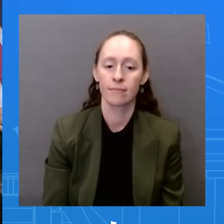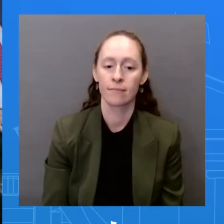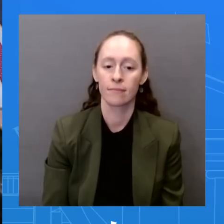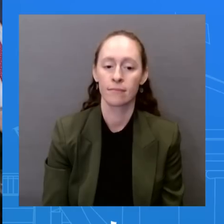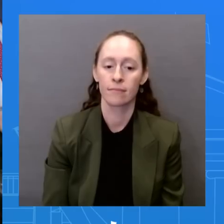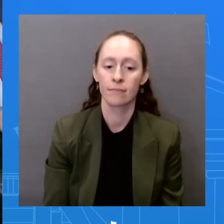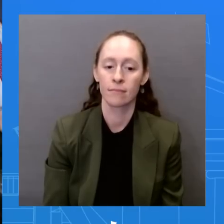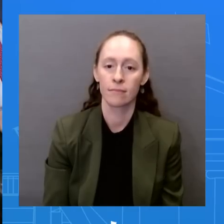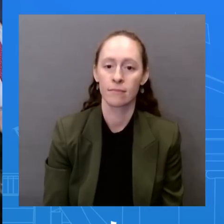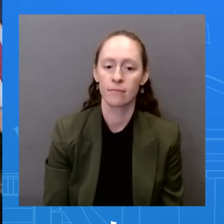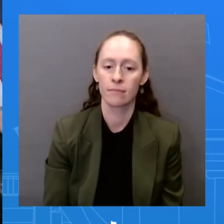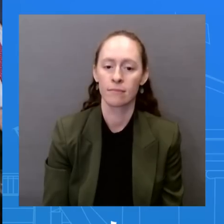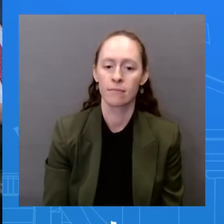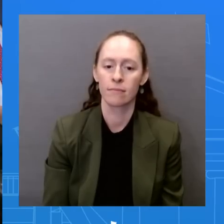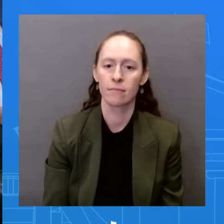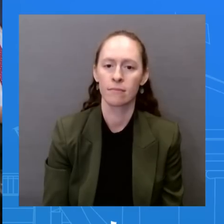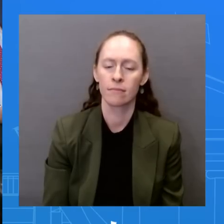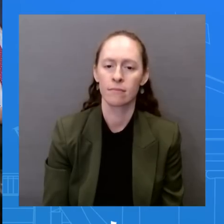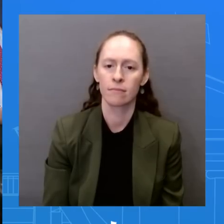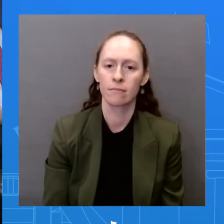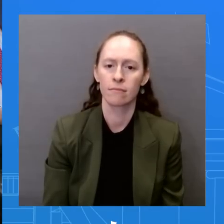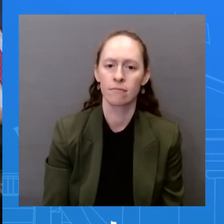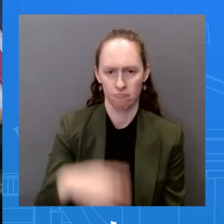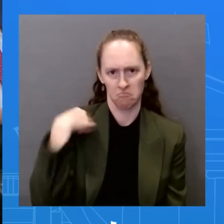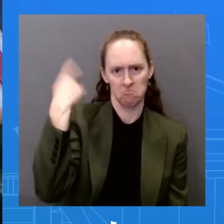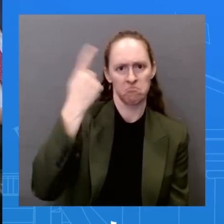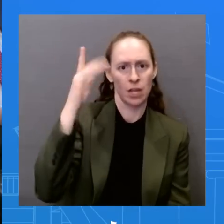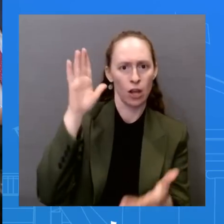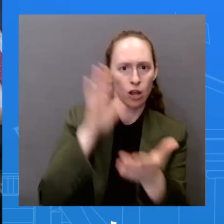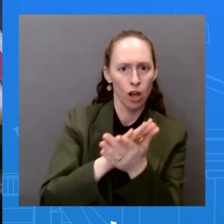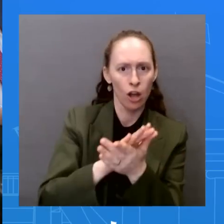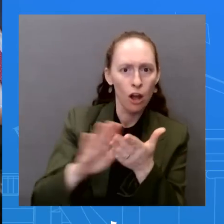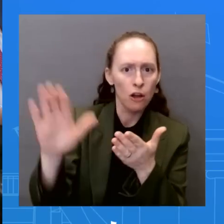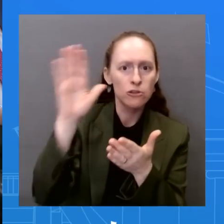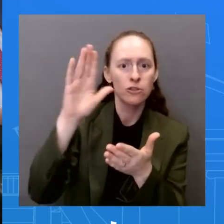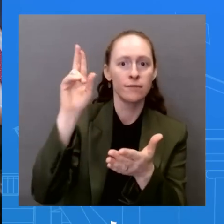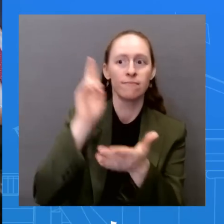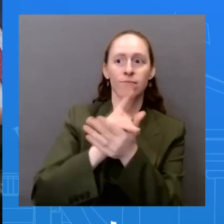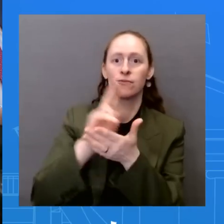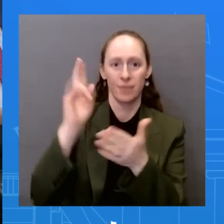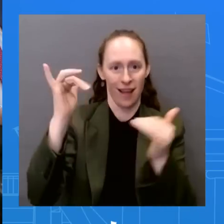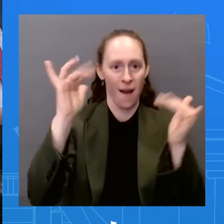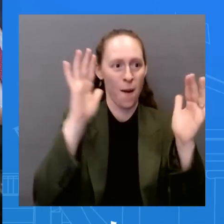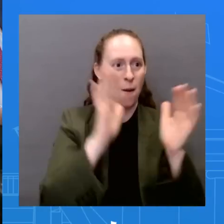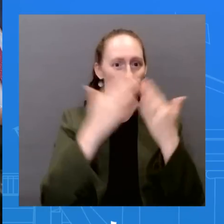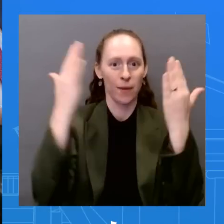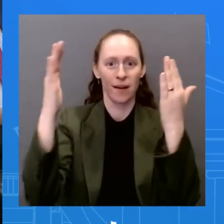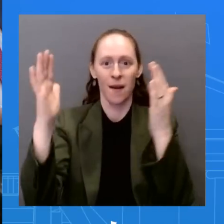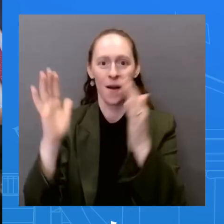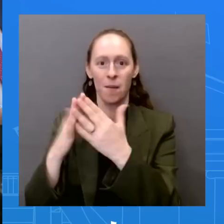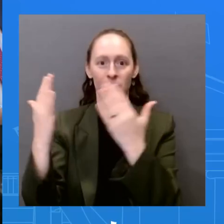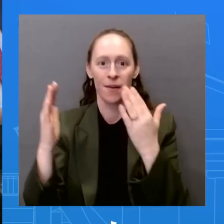HHS told me last week that they -- if they begin to see an outbreak on a college campus, they'll work to make vaccines more available.